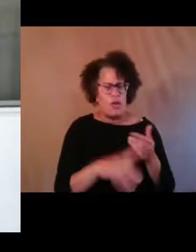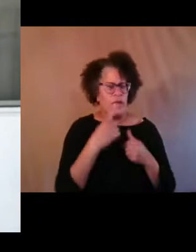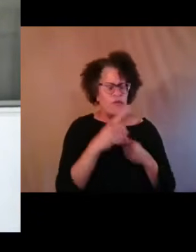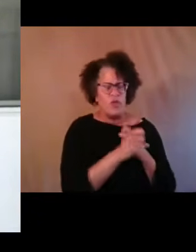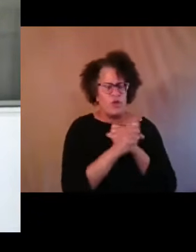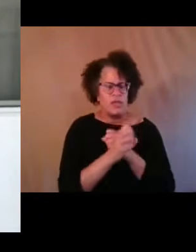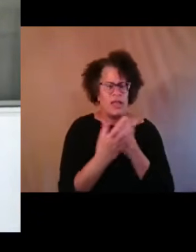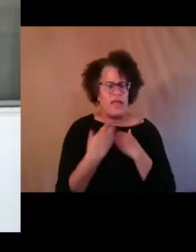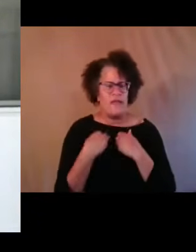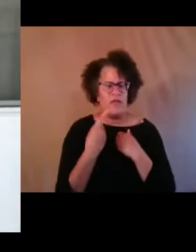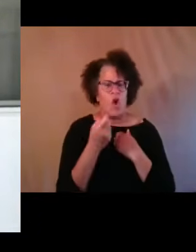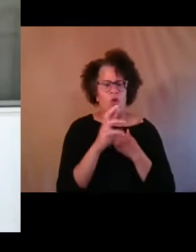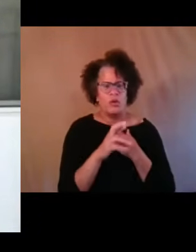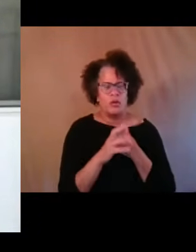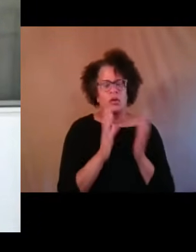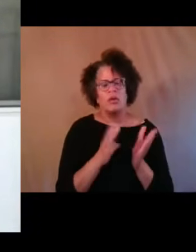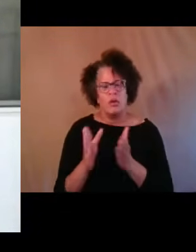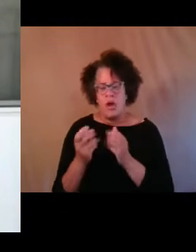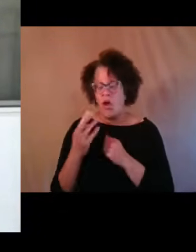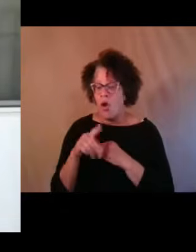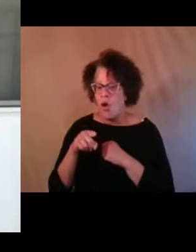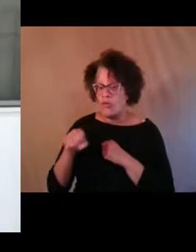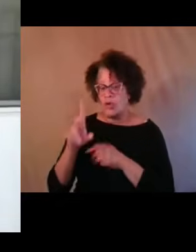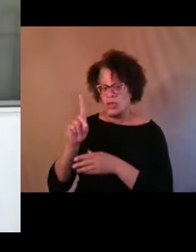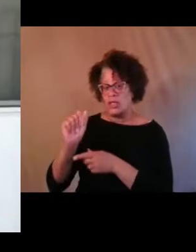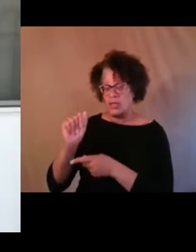or if your disability is exceptional.